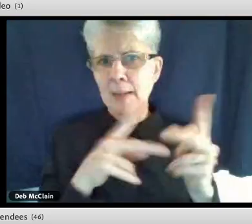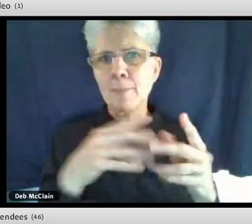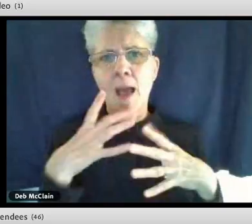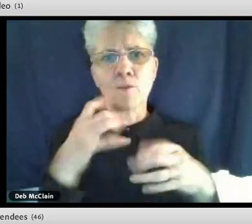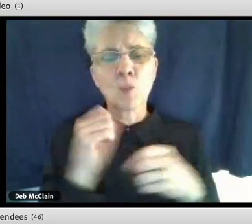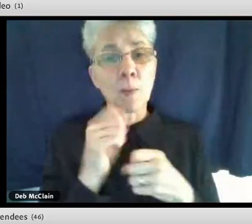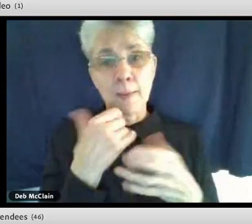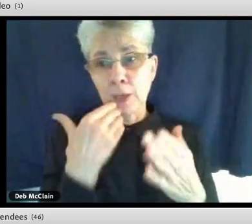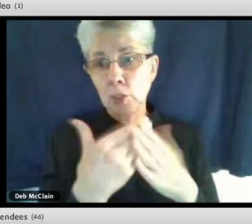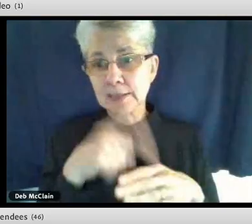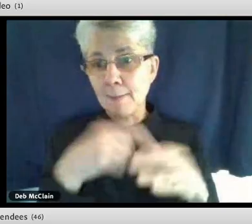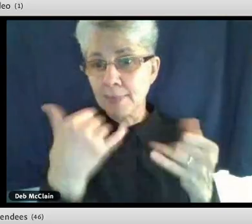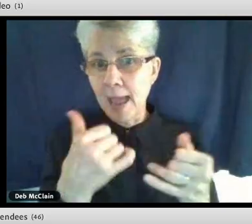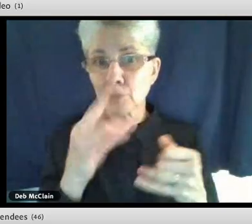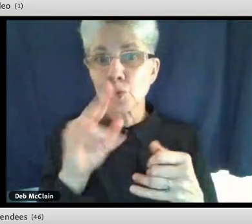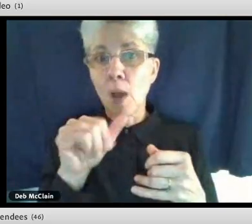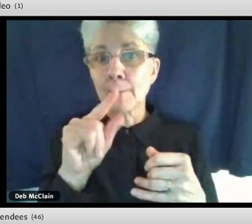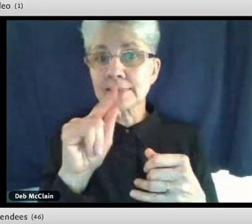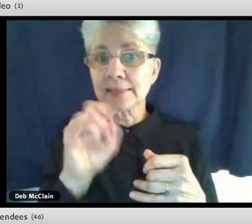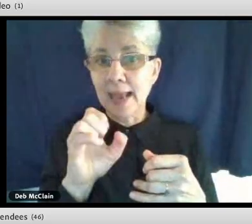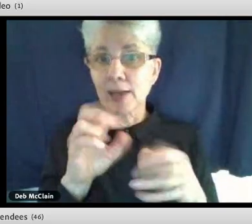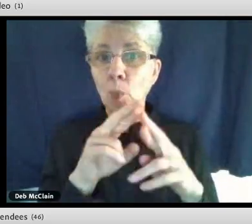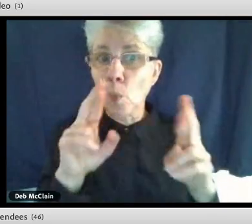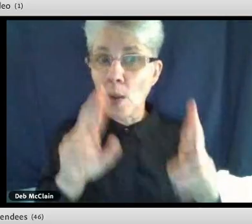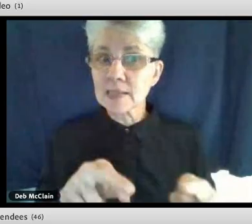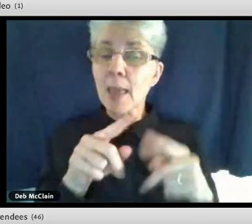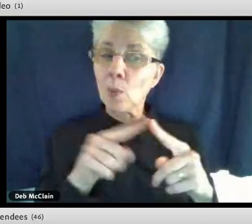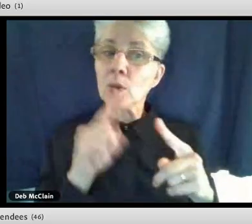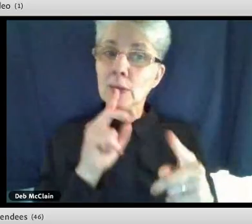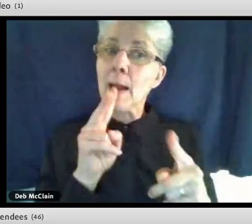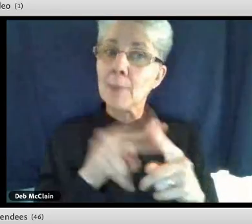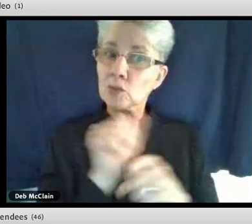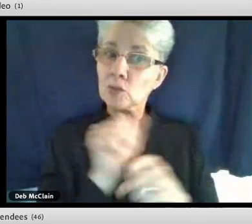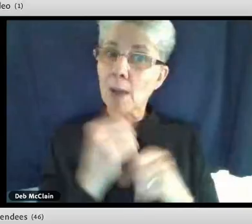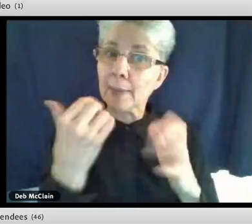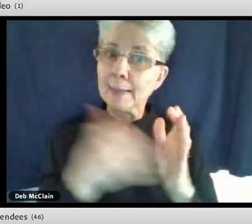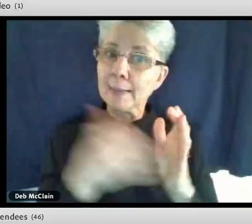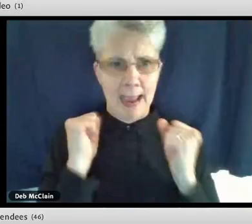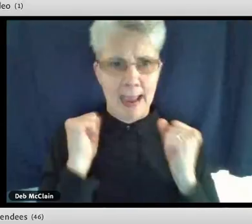for when you can actually apply for a job. You know, exercise.